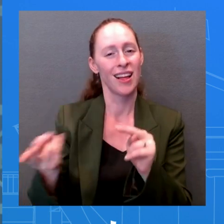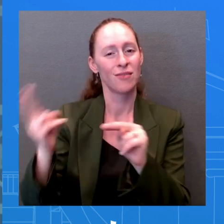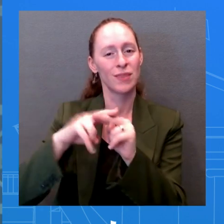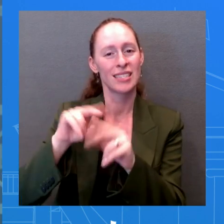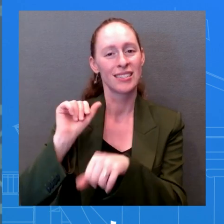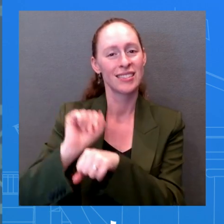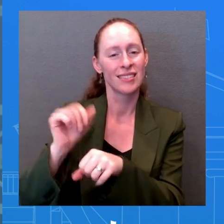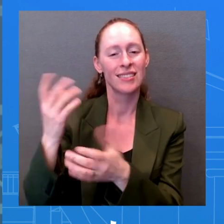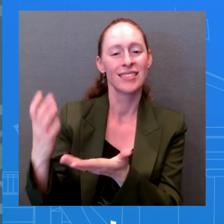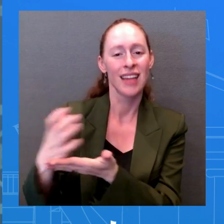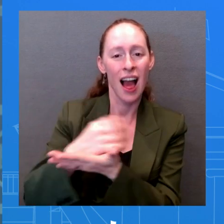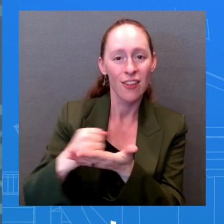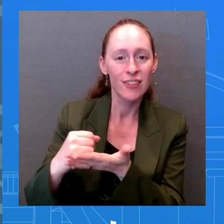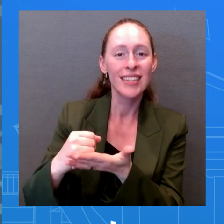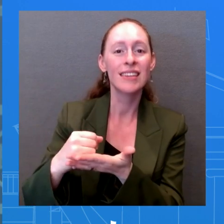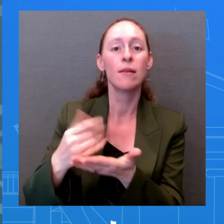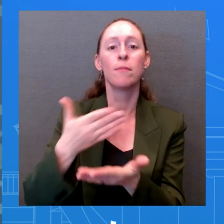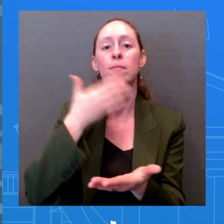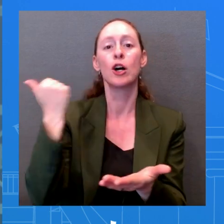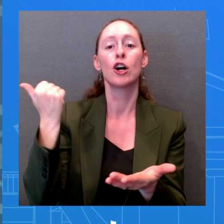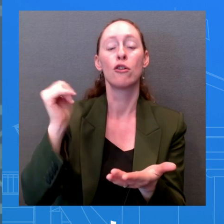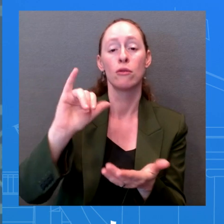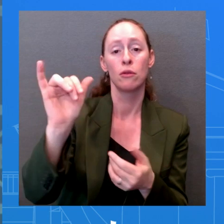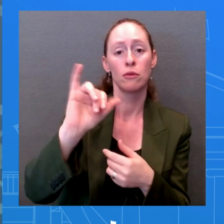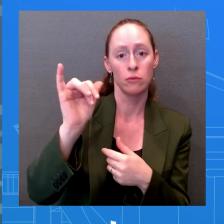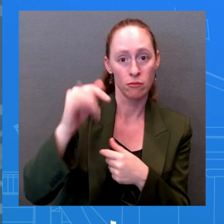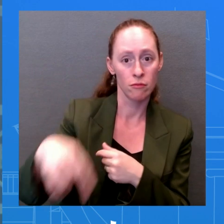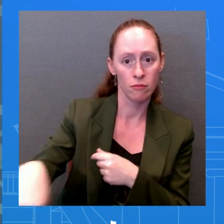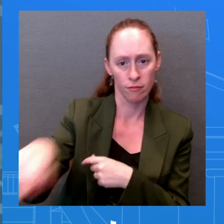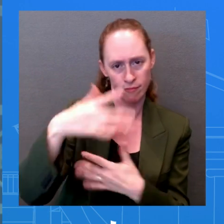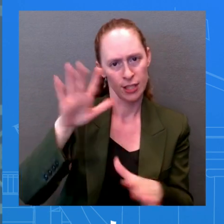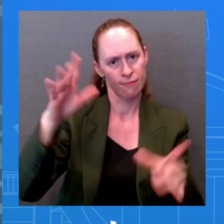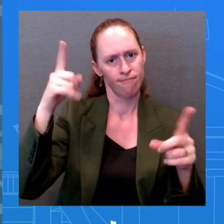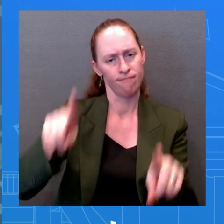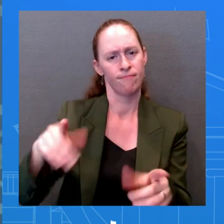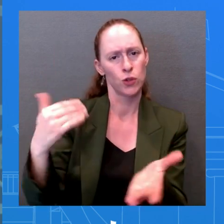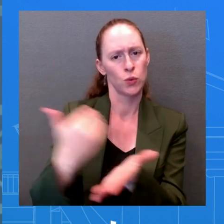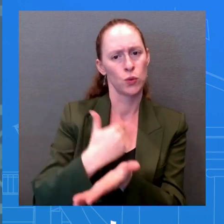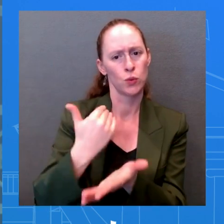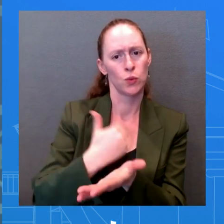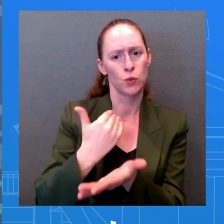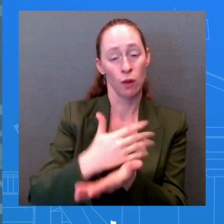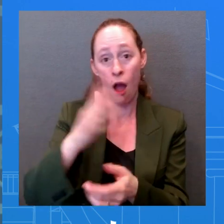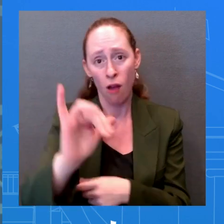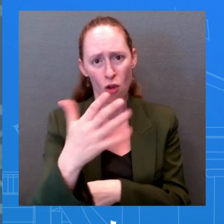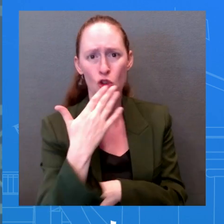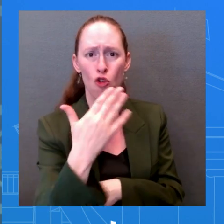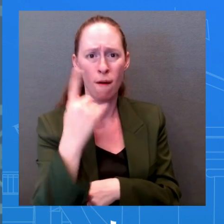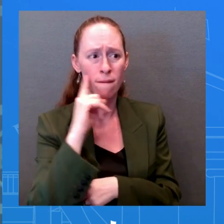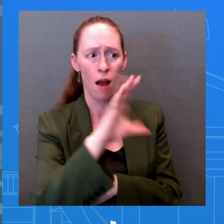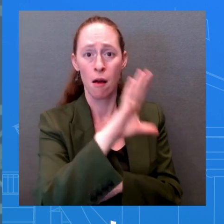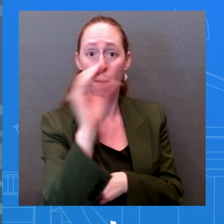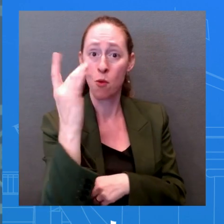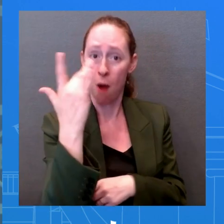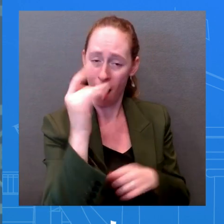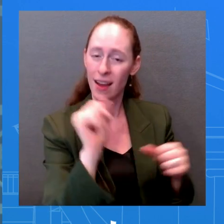who will be able to retain and recruit more workers for their critical industry. The President thanks all parties for working hard